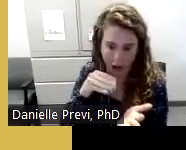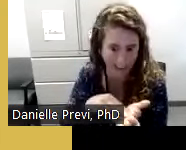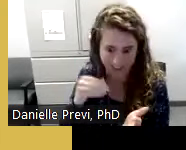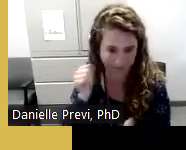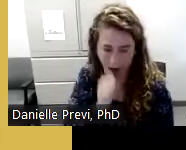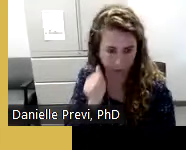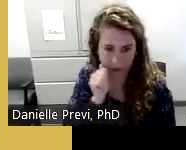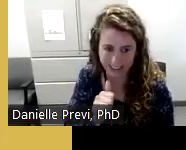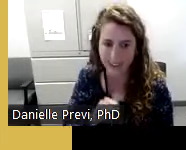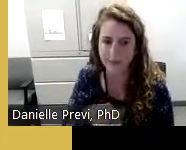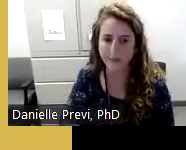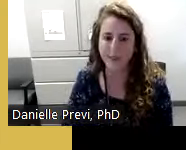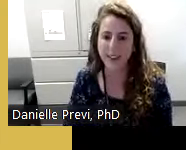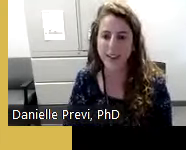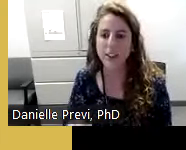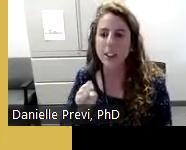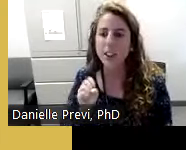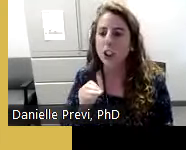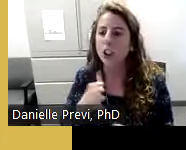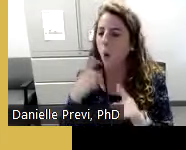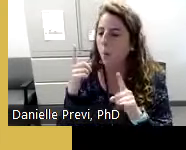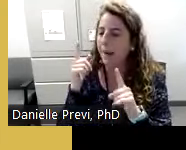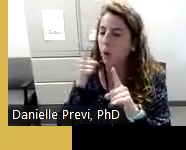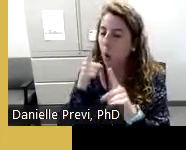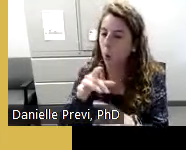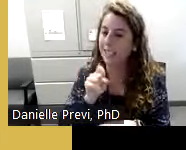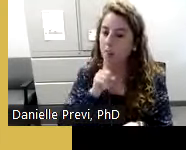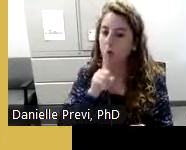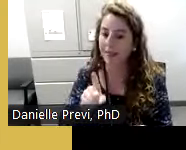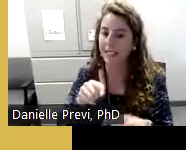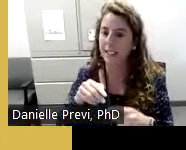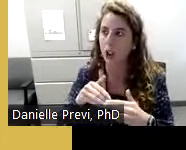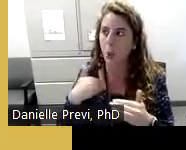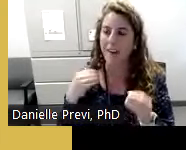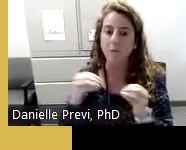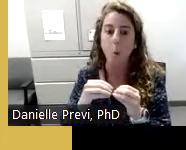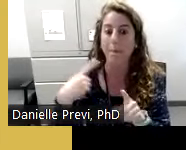as a deaf clinician myself, am still learning on a daily basis the nuances of that. The goal